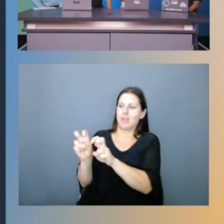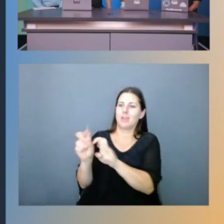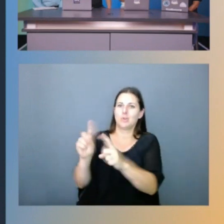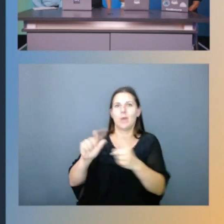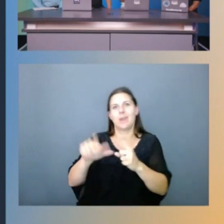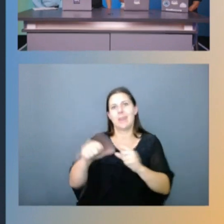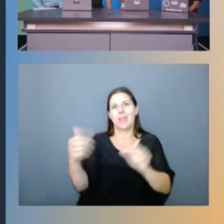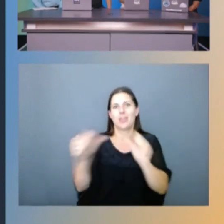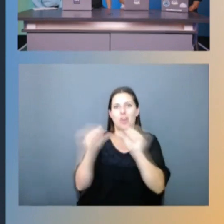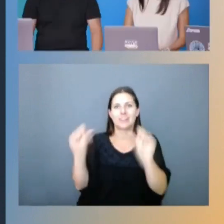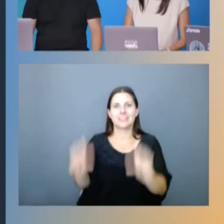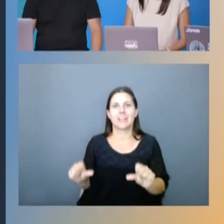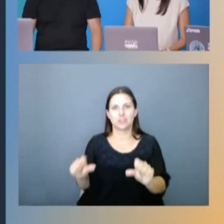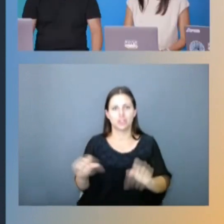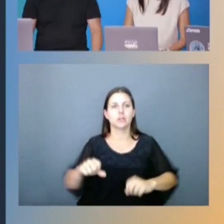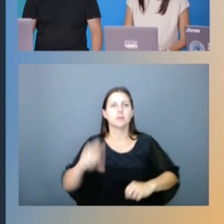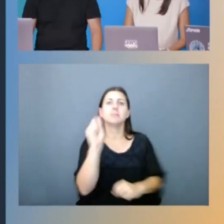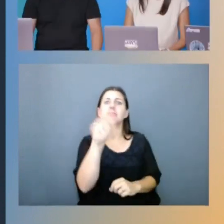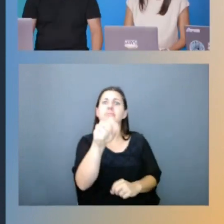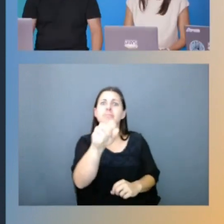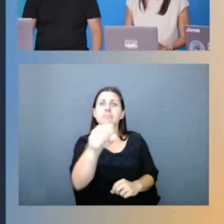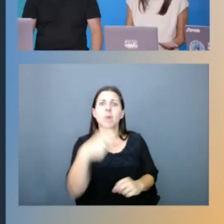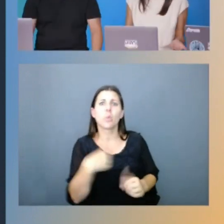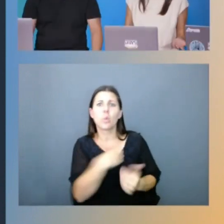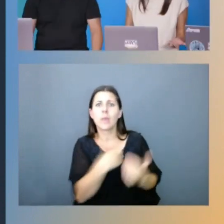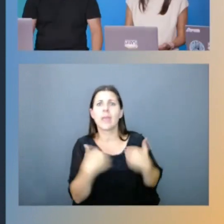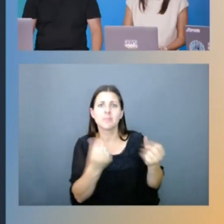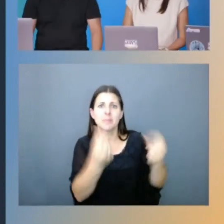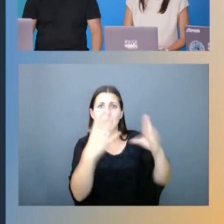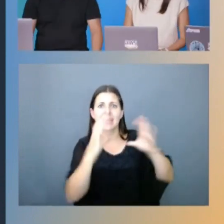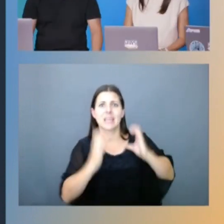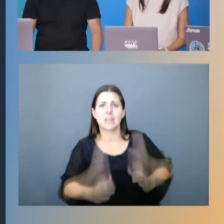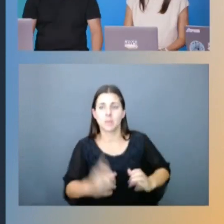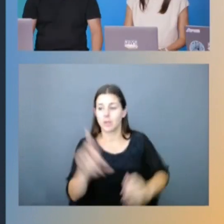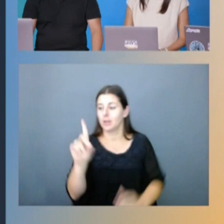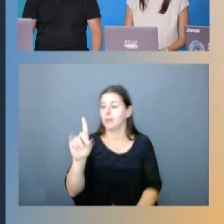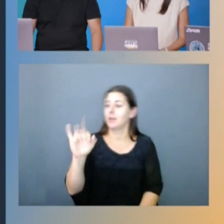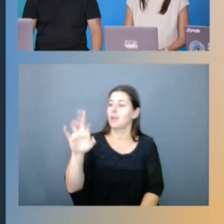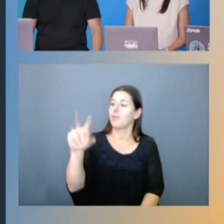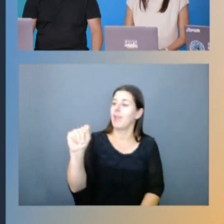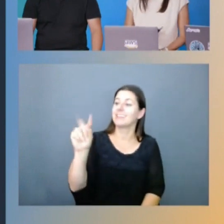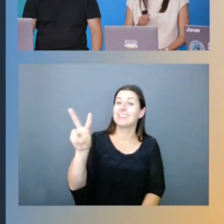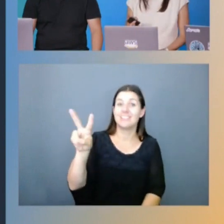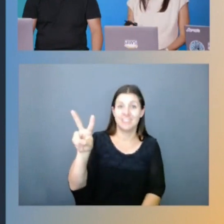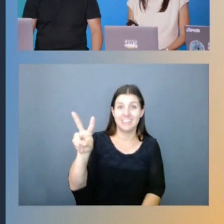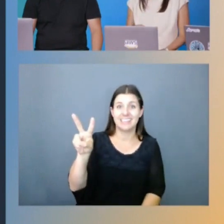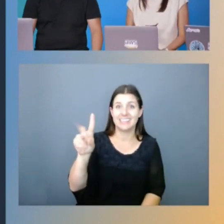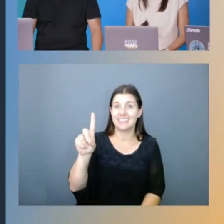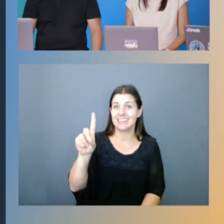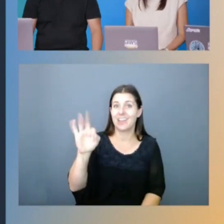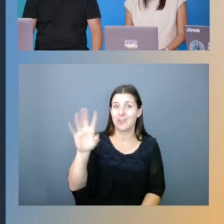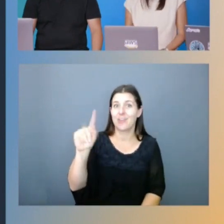and we have a lot of customers doing this. DirecTV is one great example. They've migrated their Kubernetes clusters